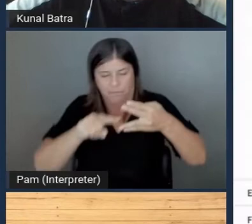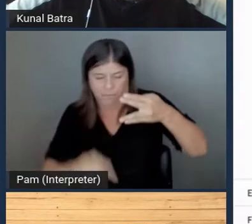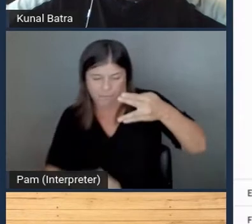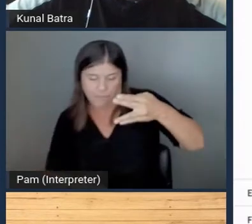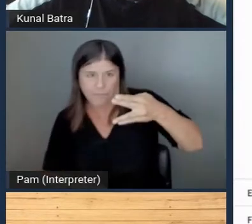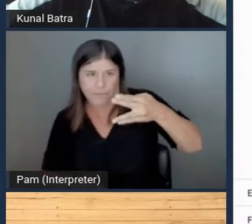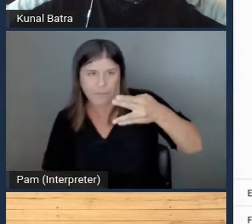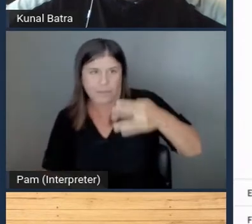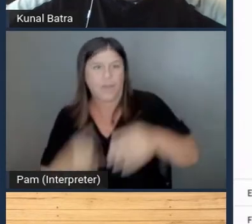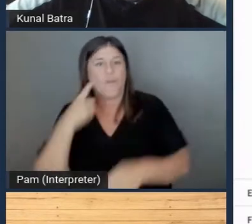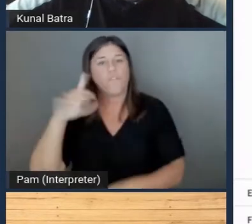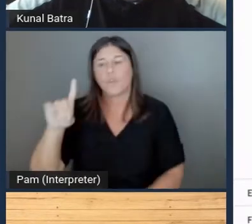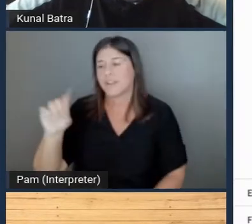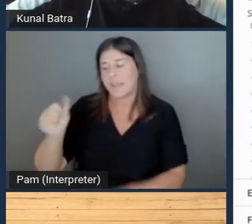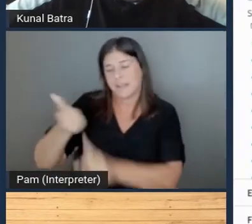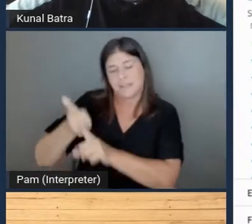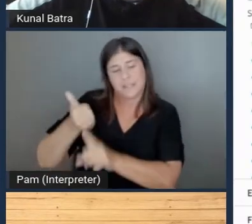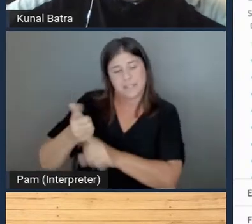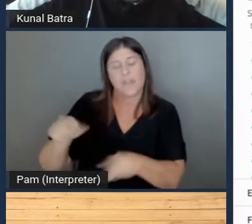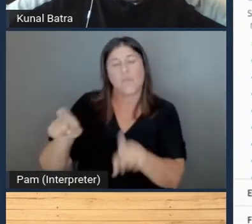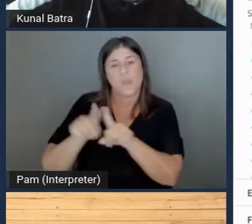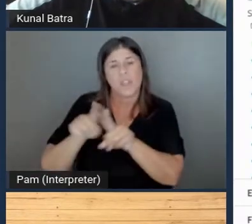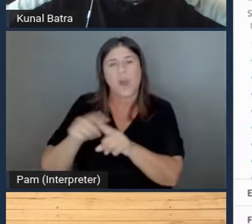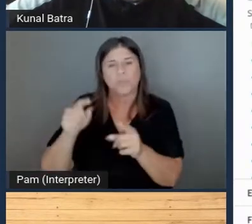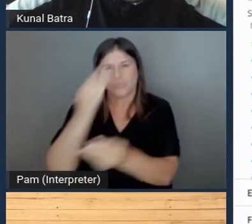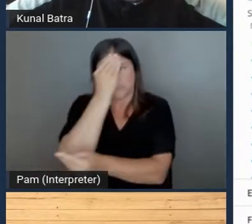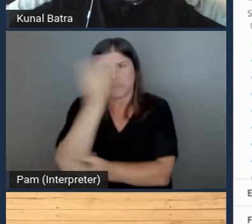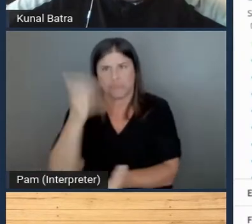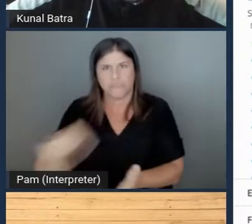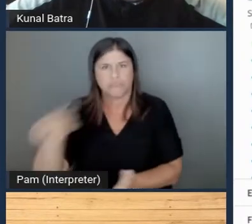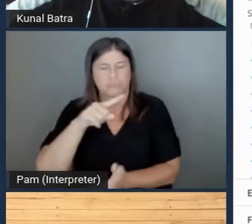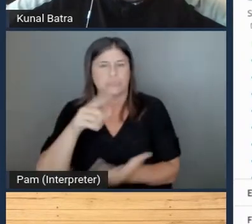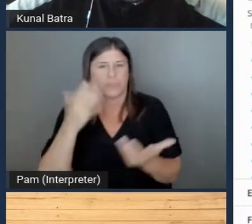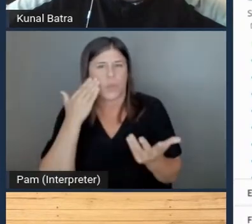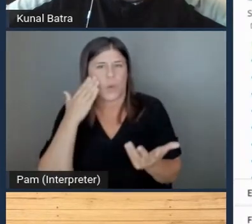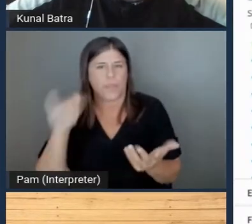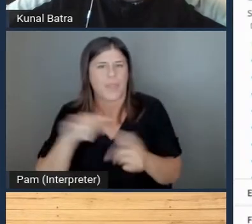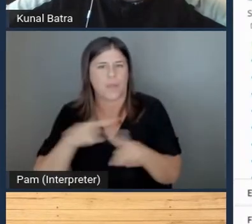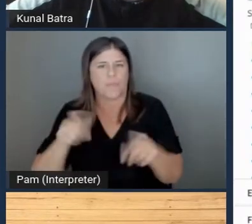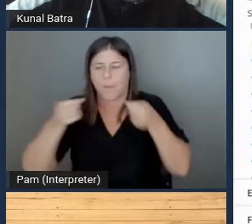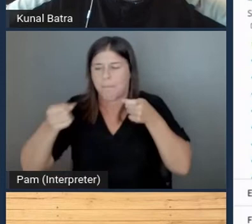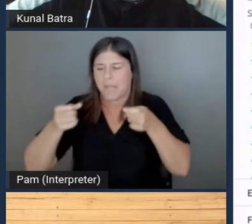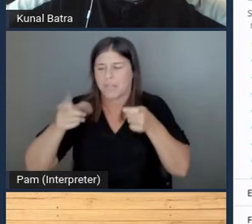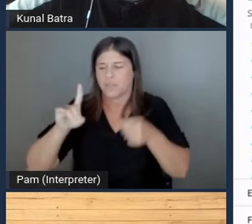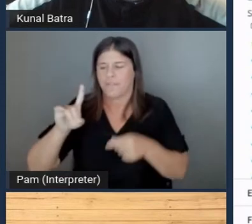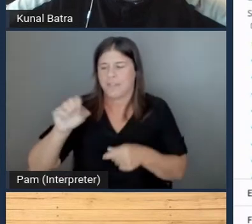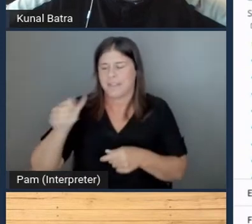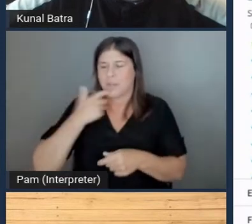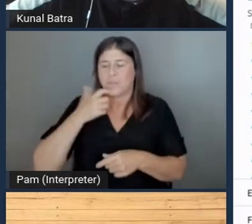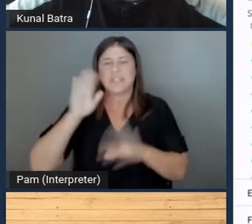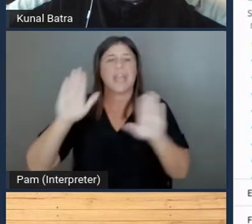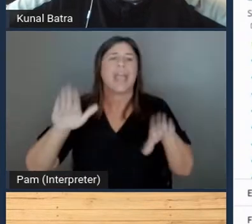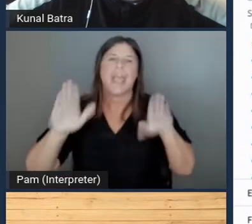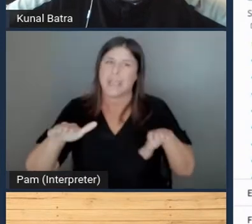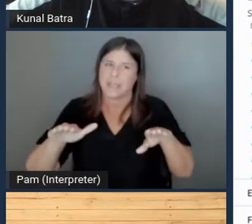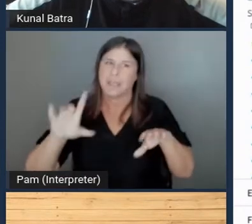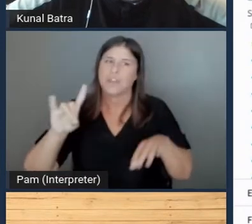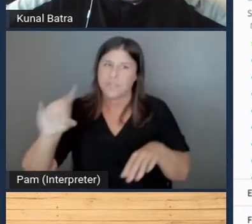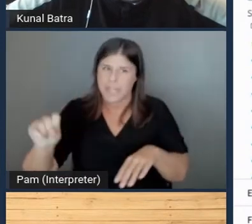in a dataset, we also informed that. We informed in managing of the dataset. We say that, hey, there are datasets that are dependent on this.